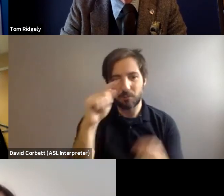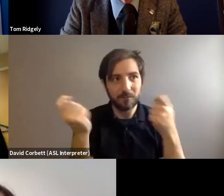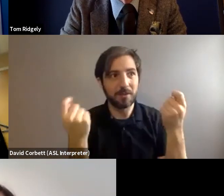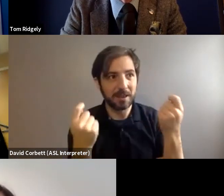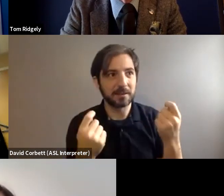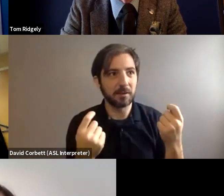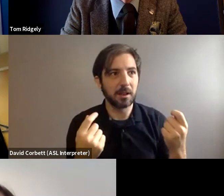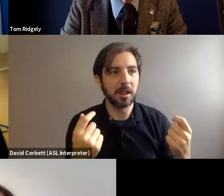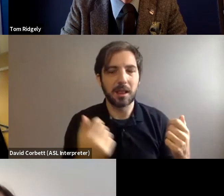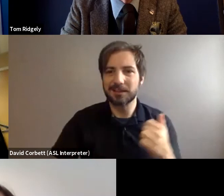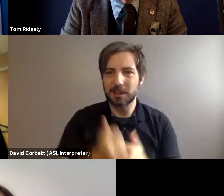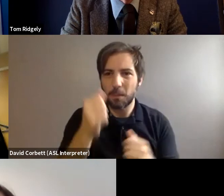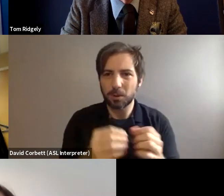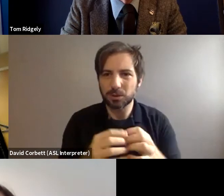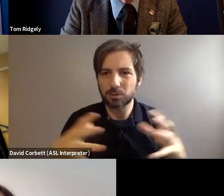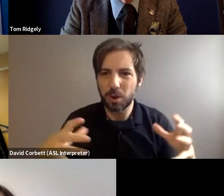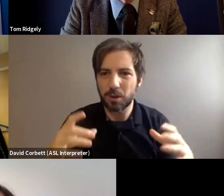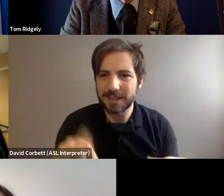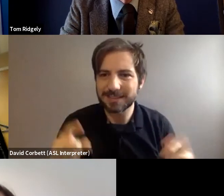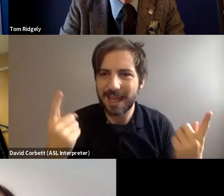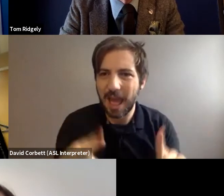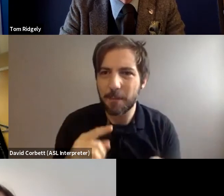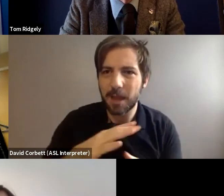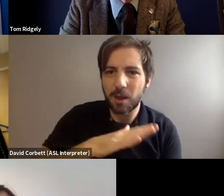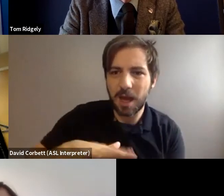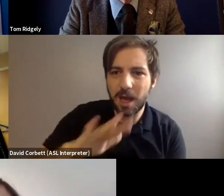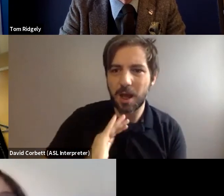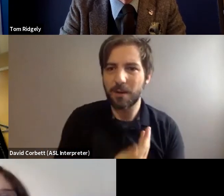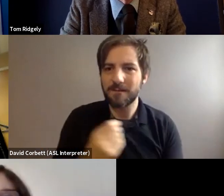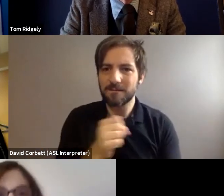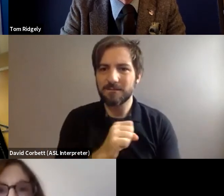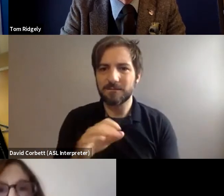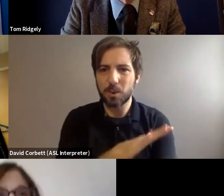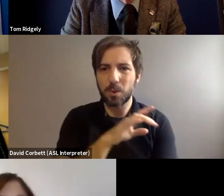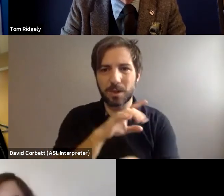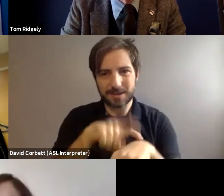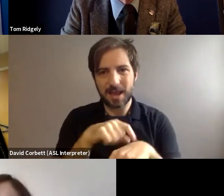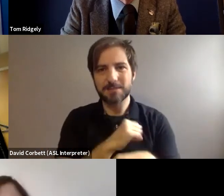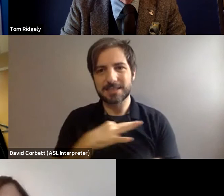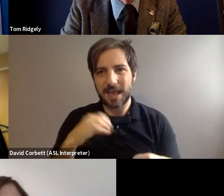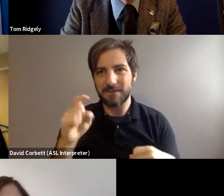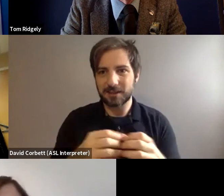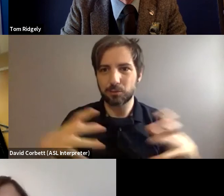the most growth needs to happen around our full-time staff